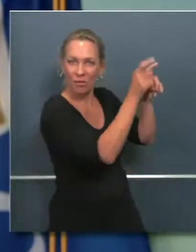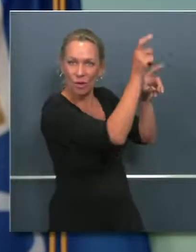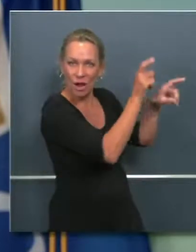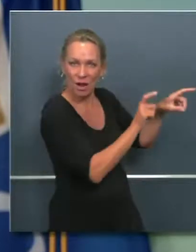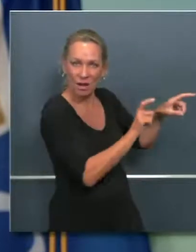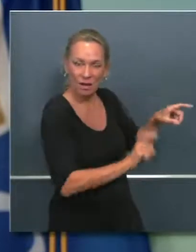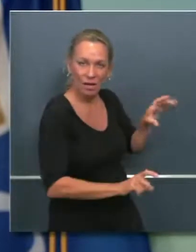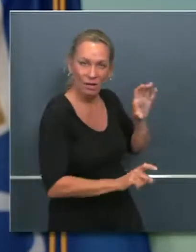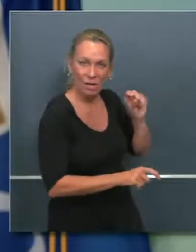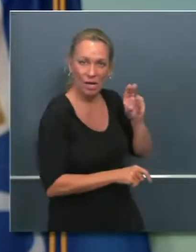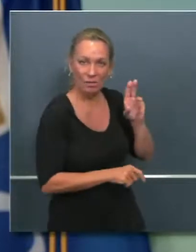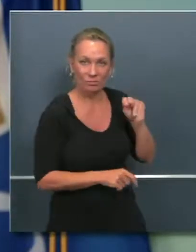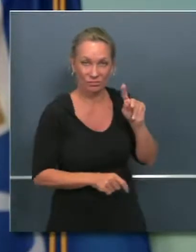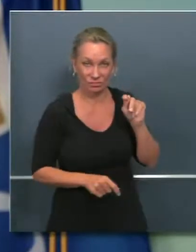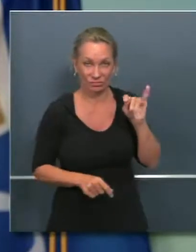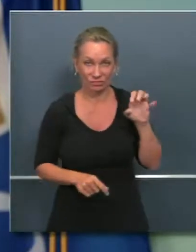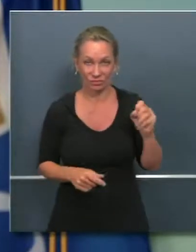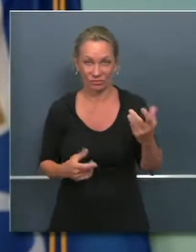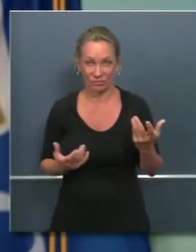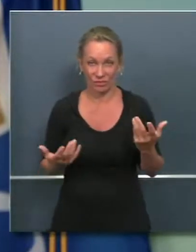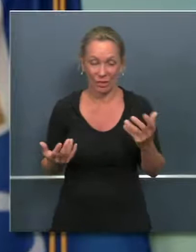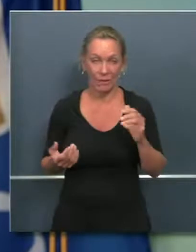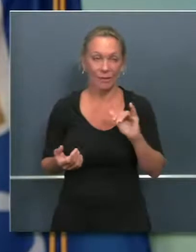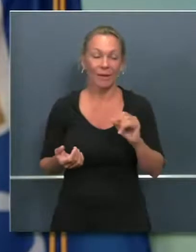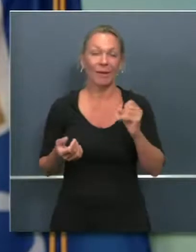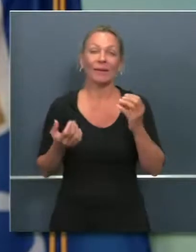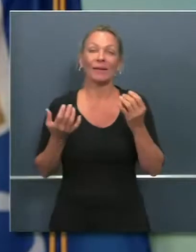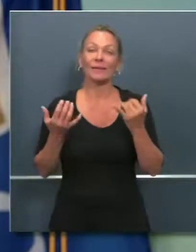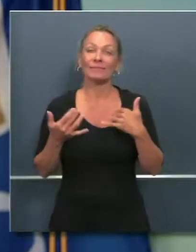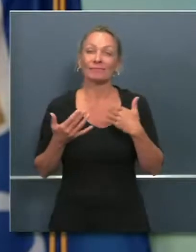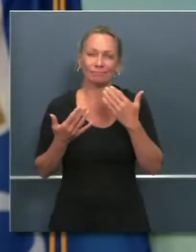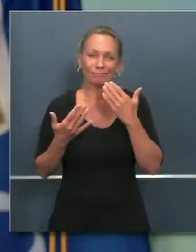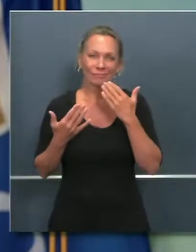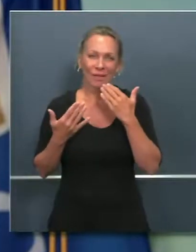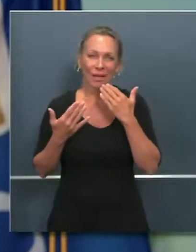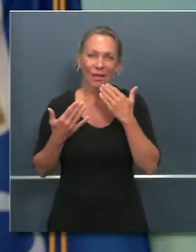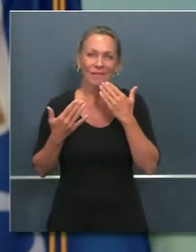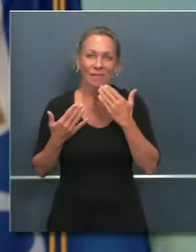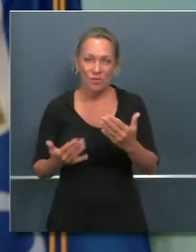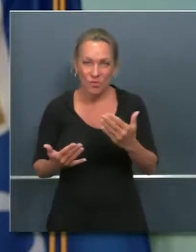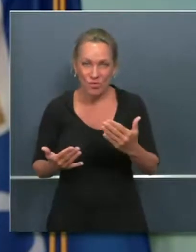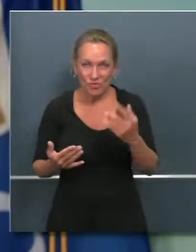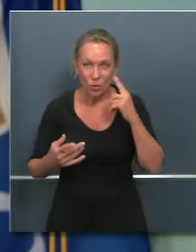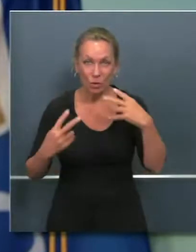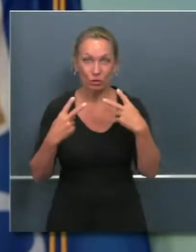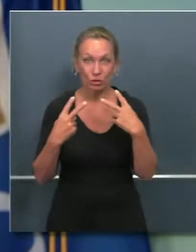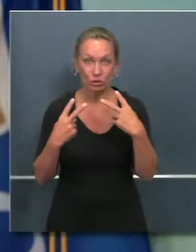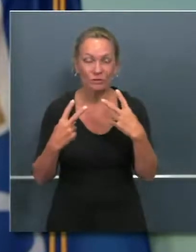are rates to this pandemic I remind everyone the imperative and importance of individual decision